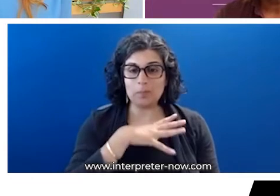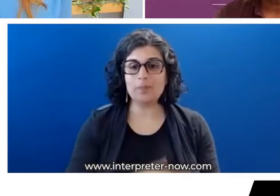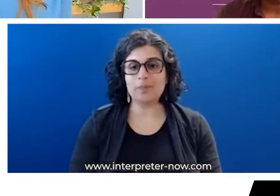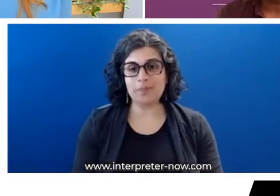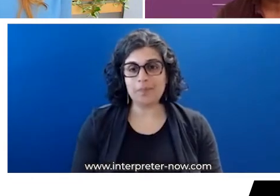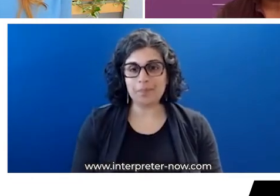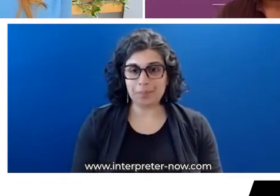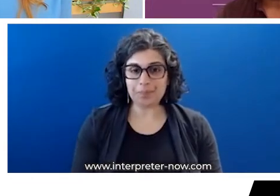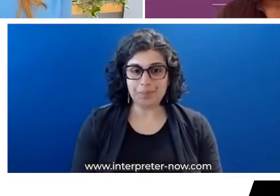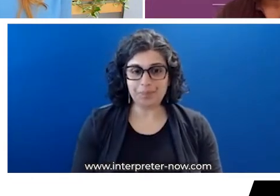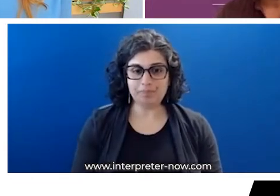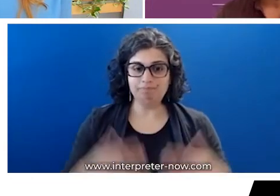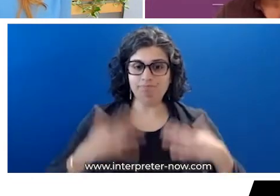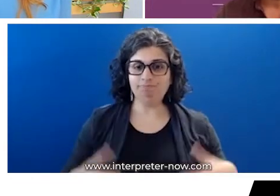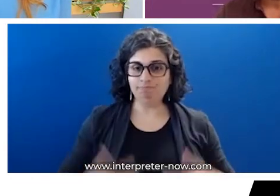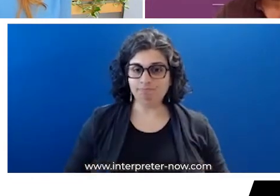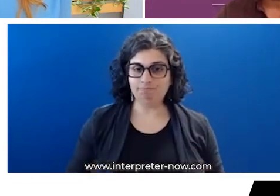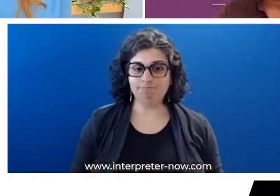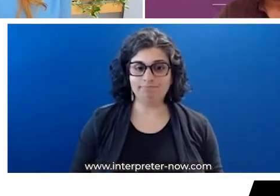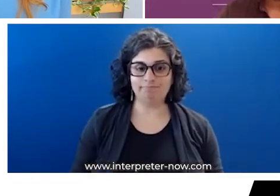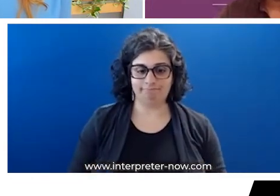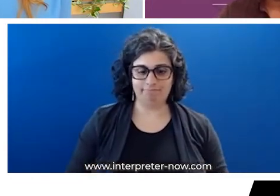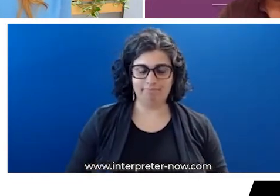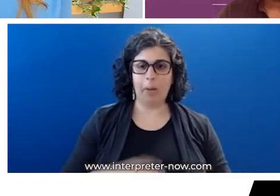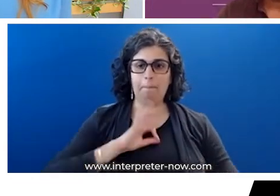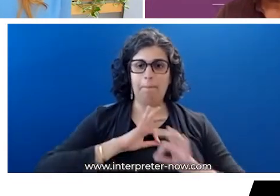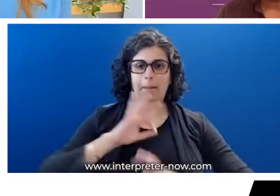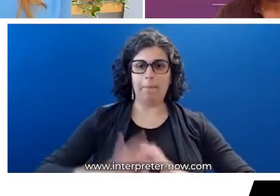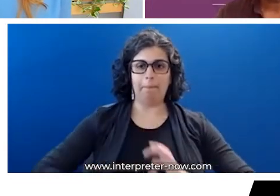I am dressed right now in a buttoned up purple top.